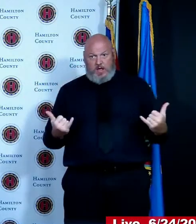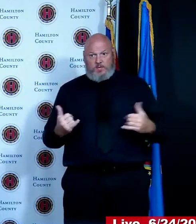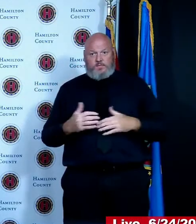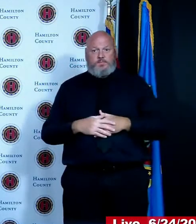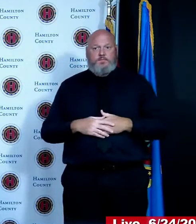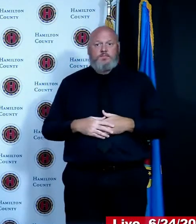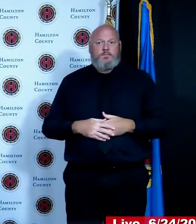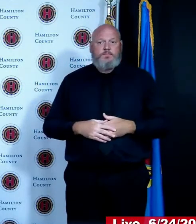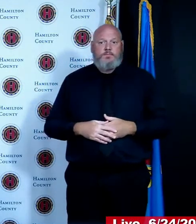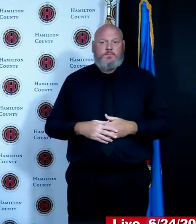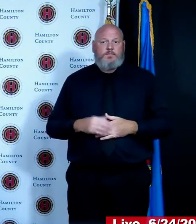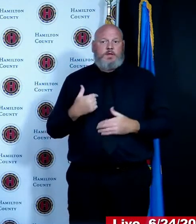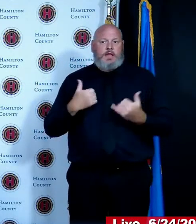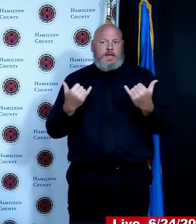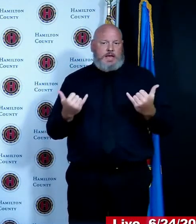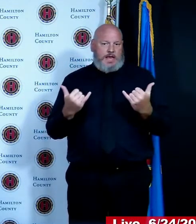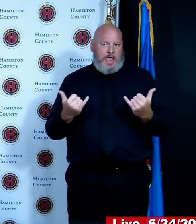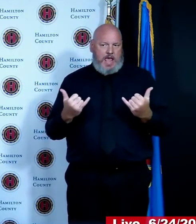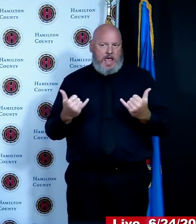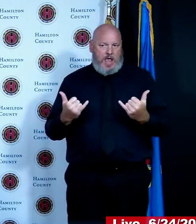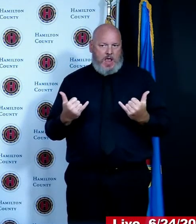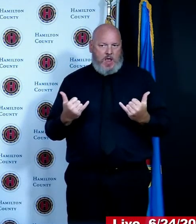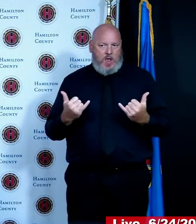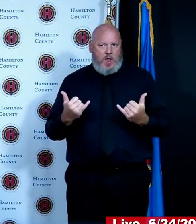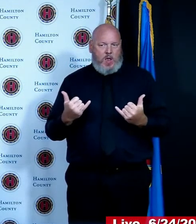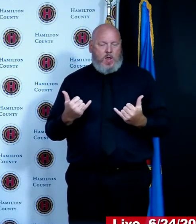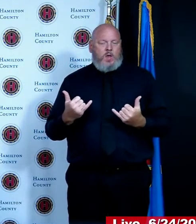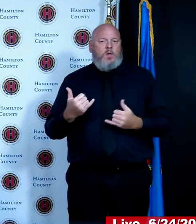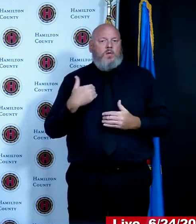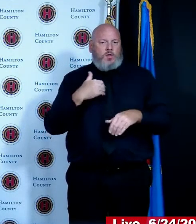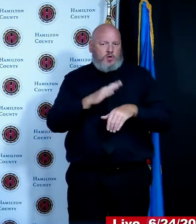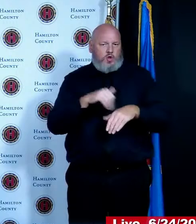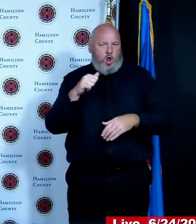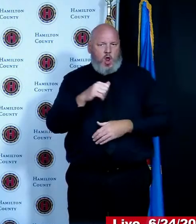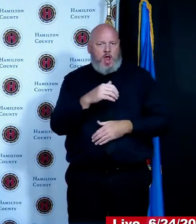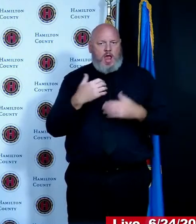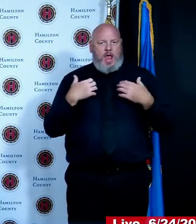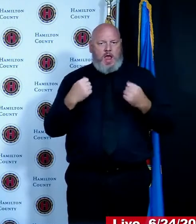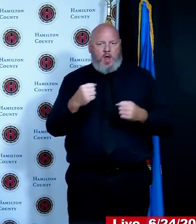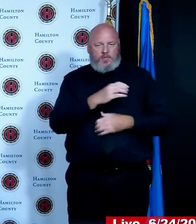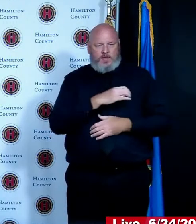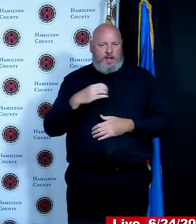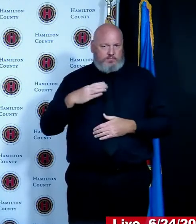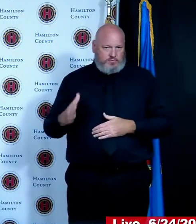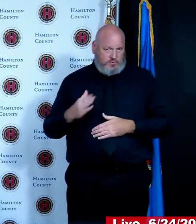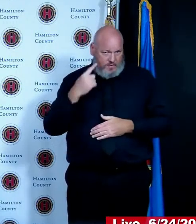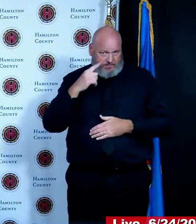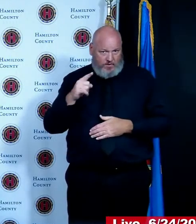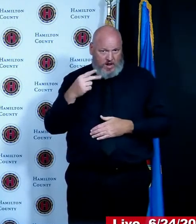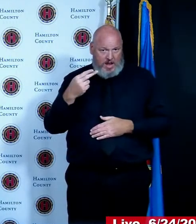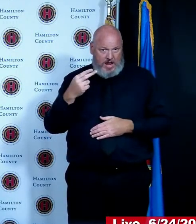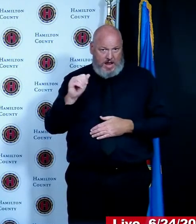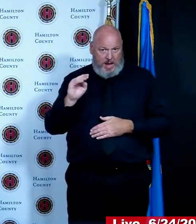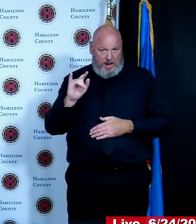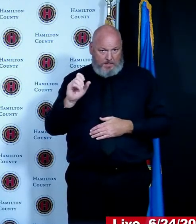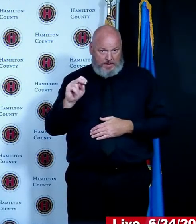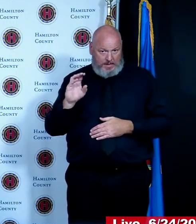is here to elaborate he's got some chart i think that will illuminate what's going on and then Christa Hyson is also here from